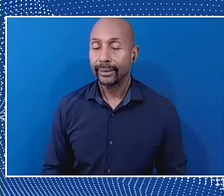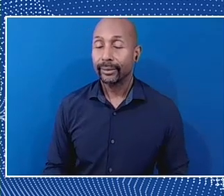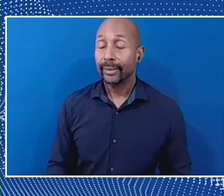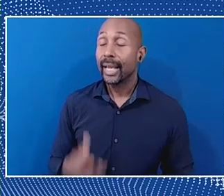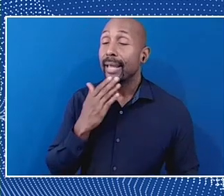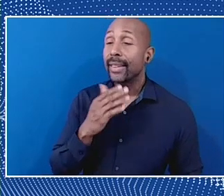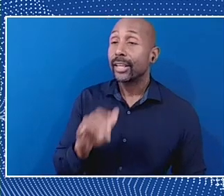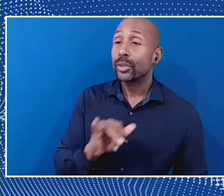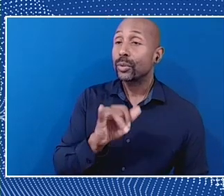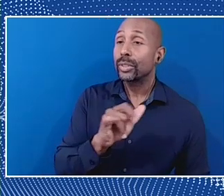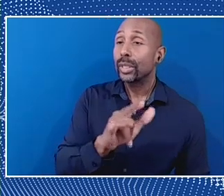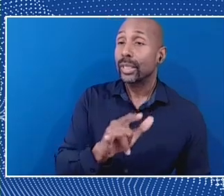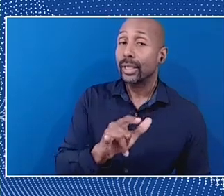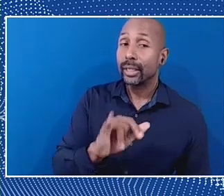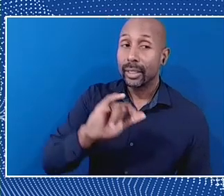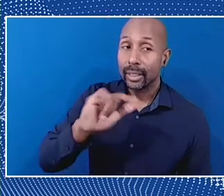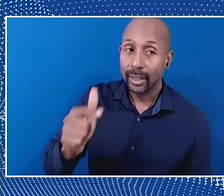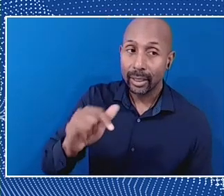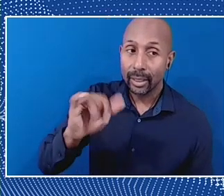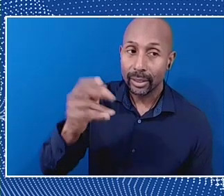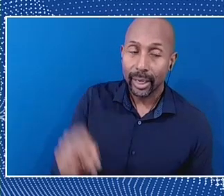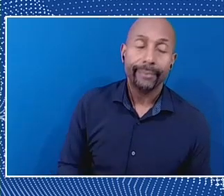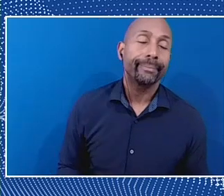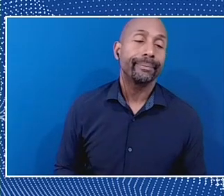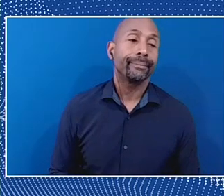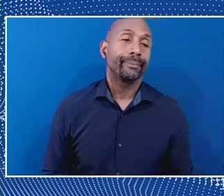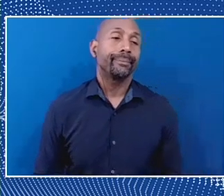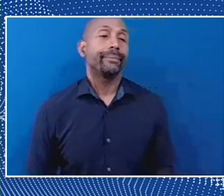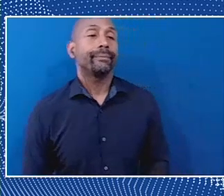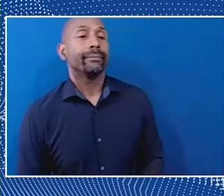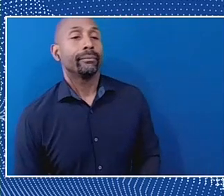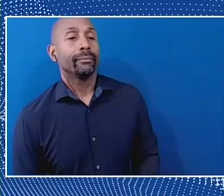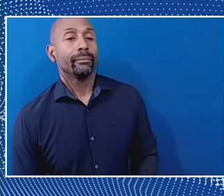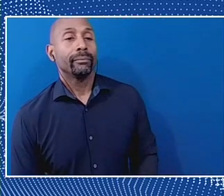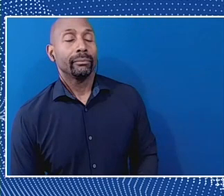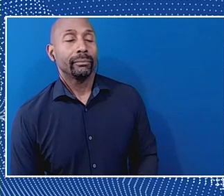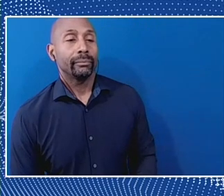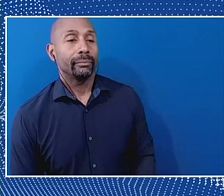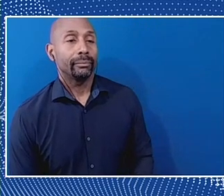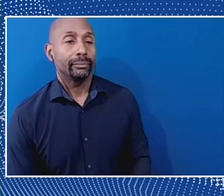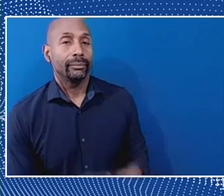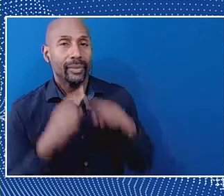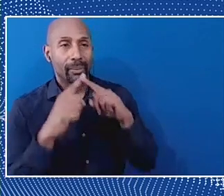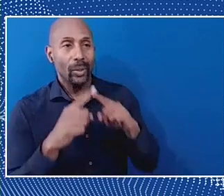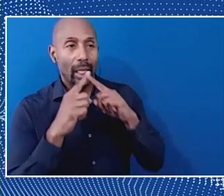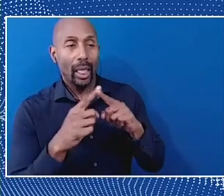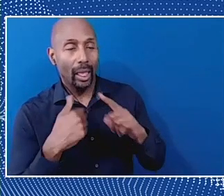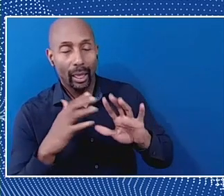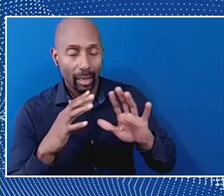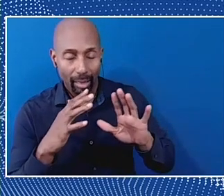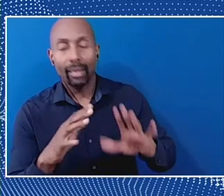If I can take myself off mute. Technical- I put some language up there. I'm certainly not wedded to that language.